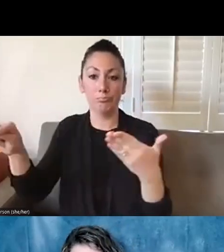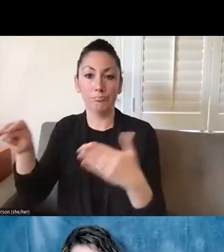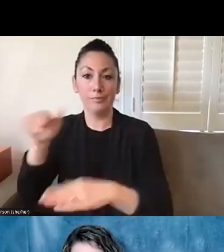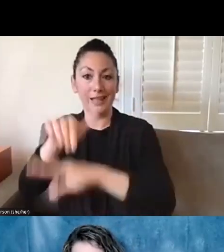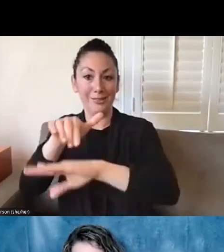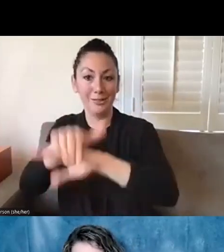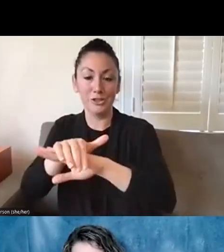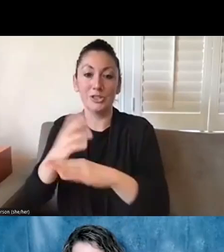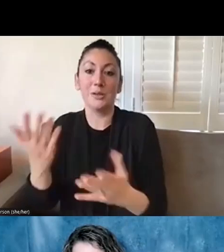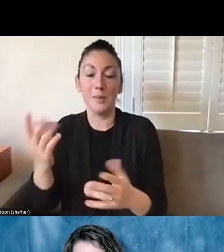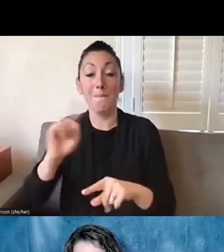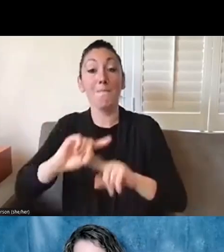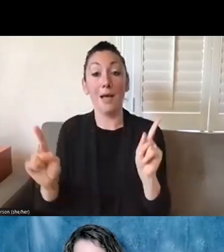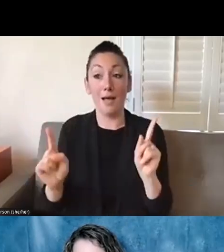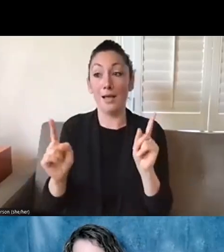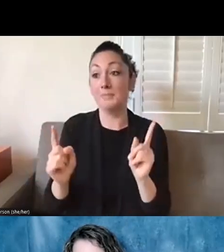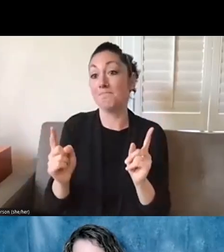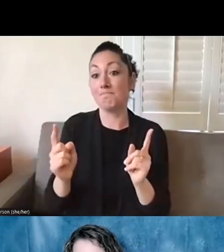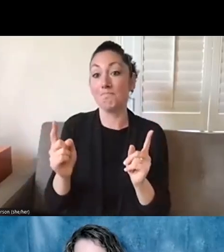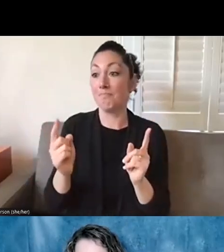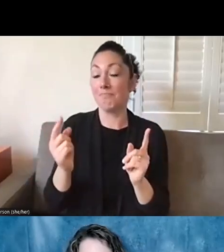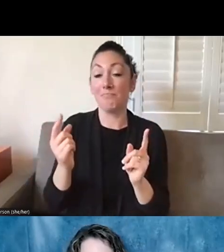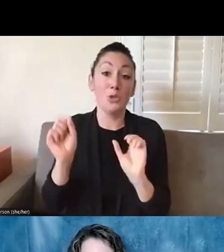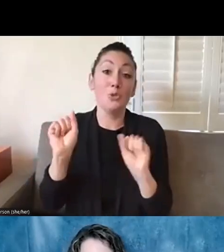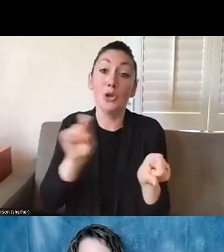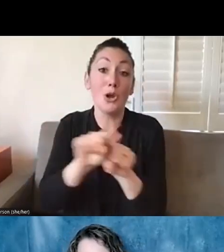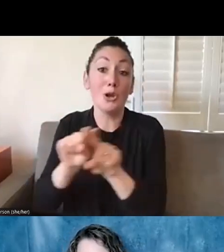can hear and don't know sign language. You'll be able to read the English,